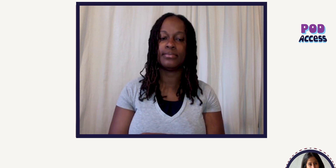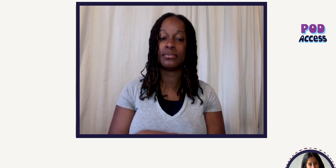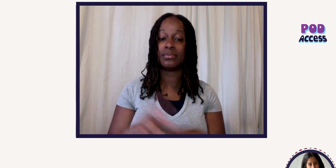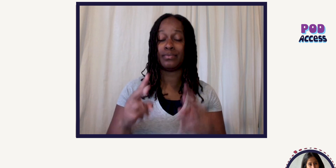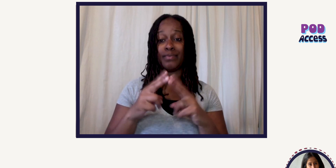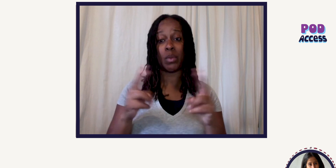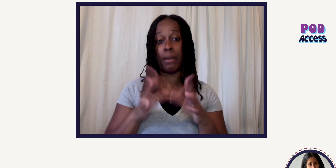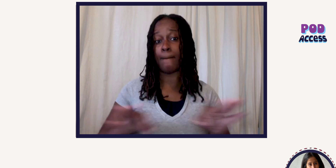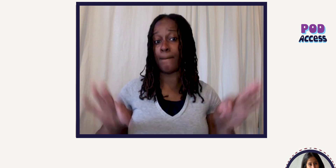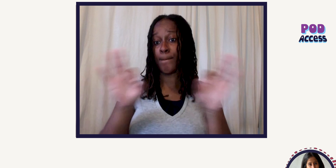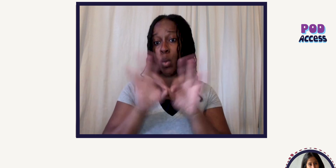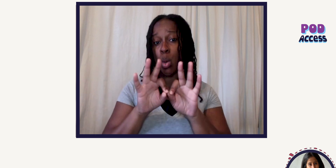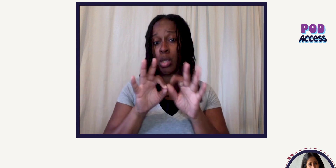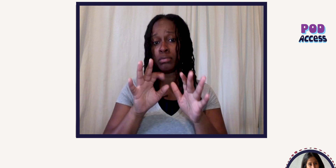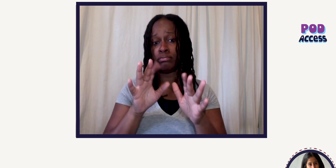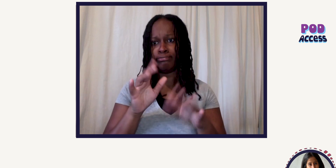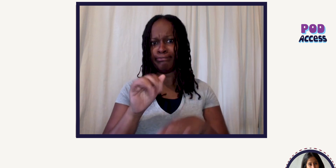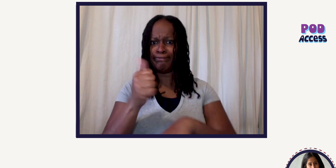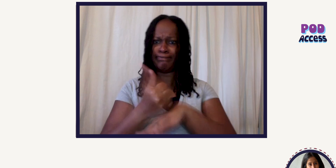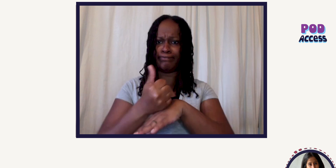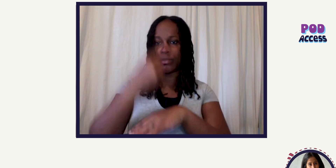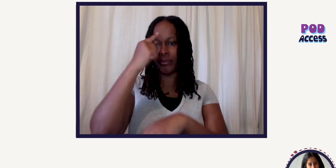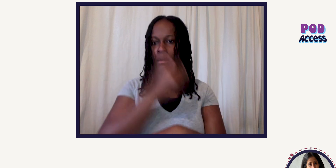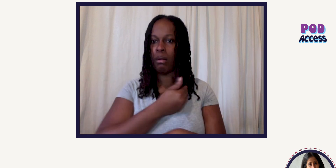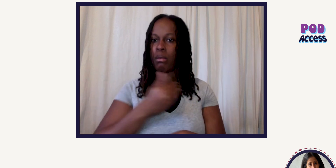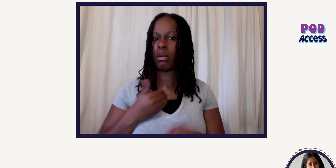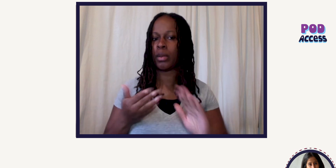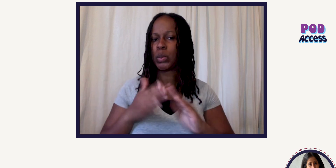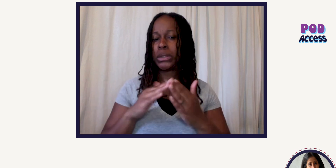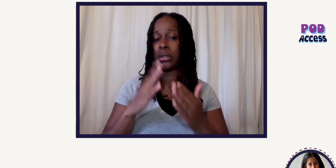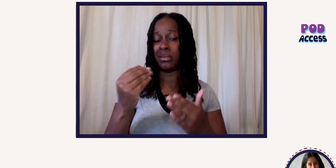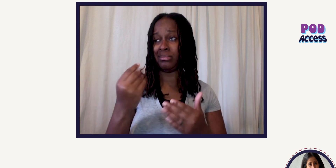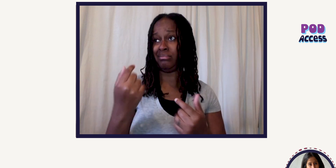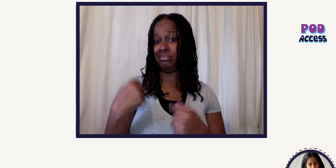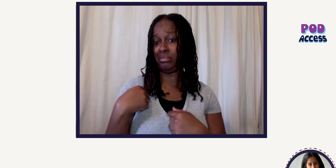It’s a very important vehicle to our community. And so, I do use it, but I use it very sparingly.